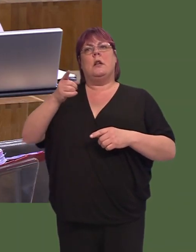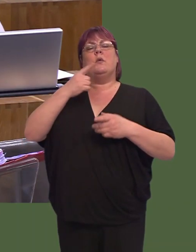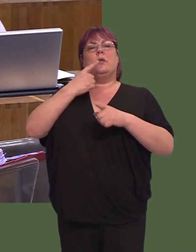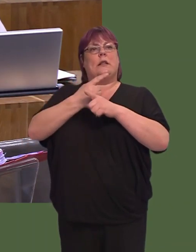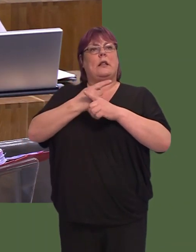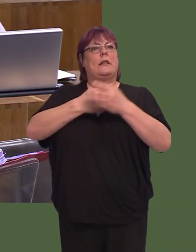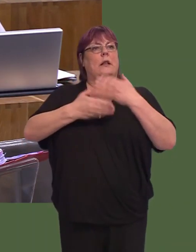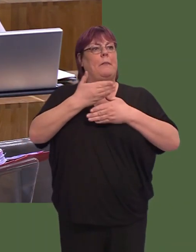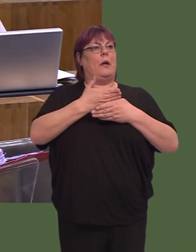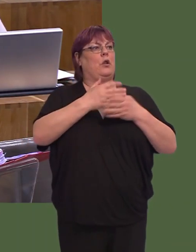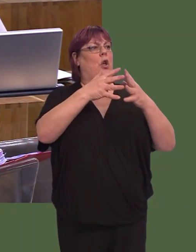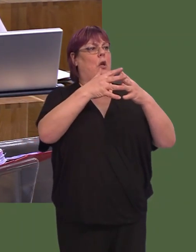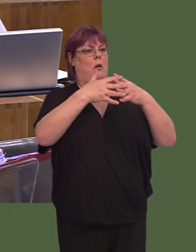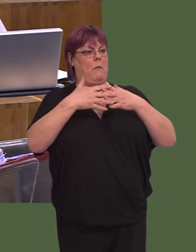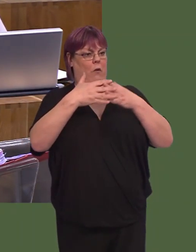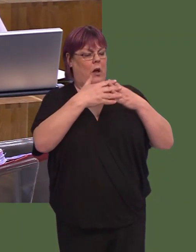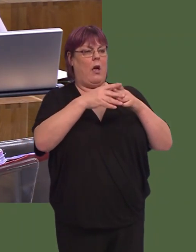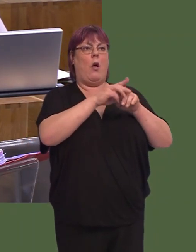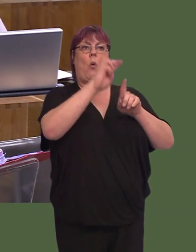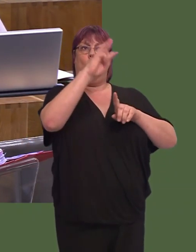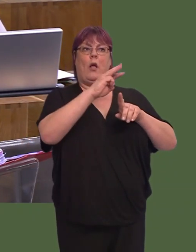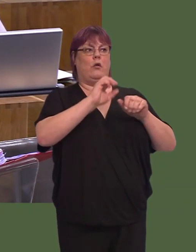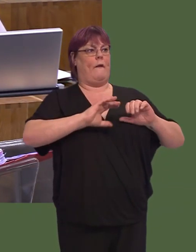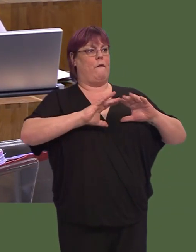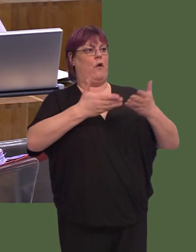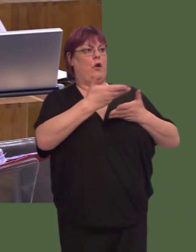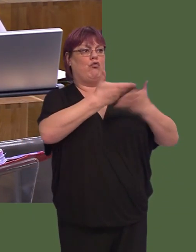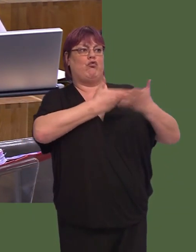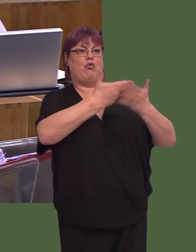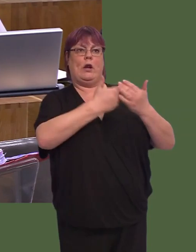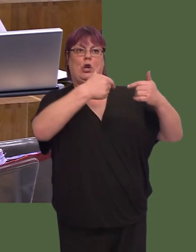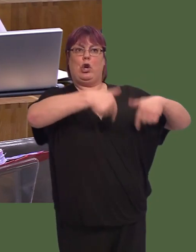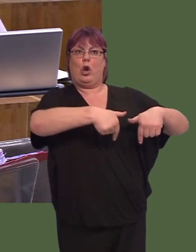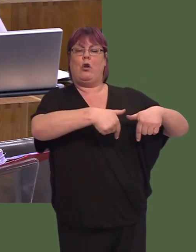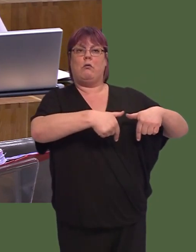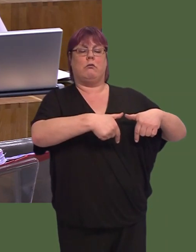whole and the USA and, as we've explained on numerous previous occasions, in the sort